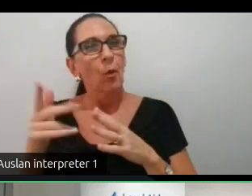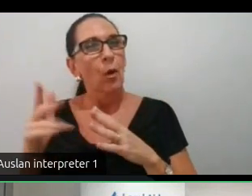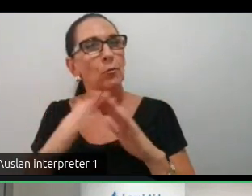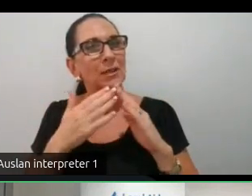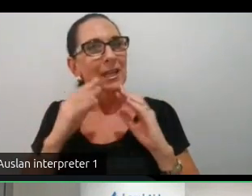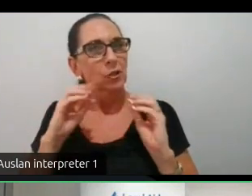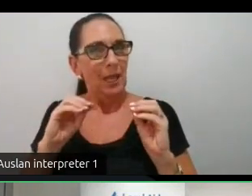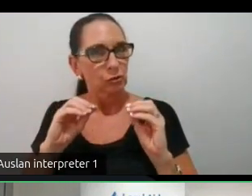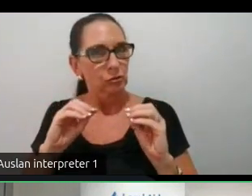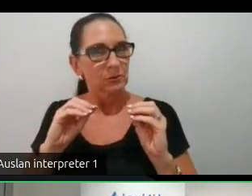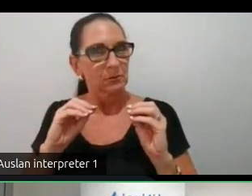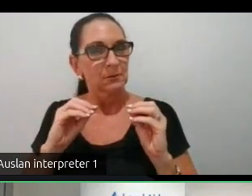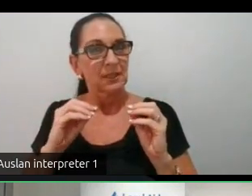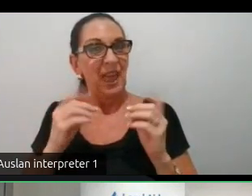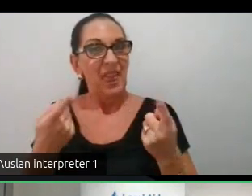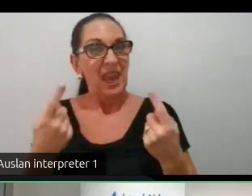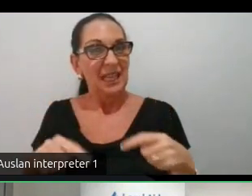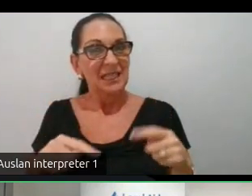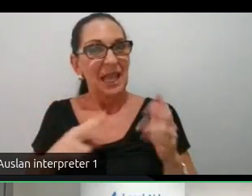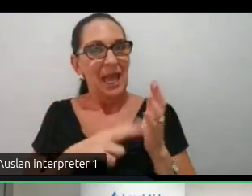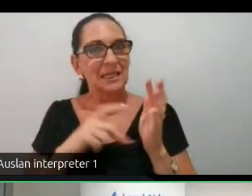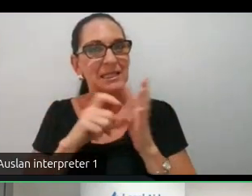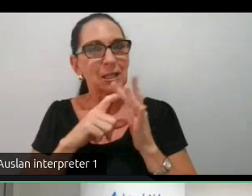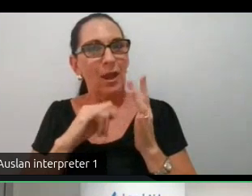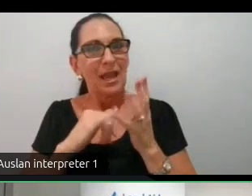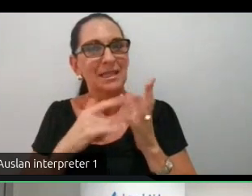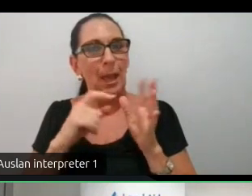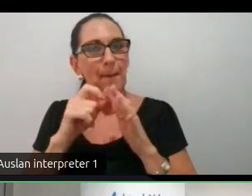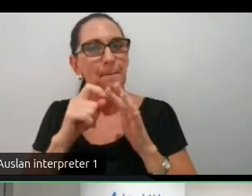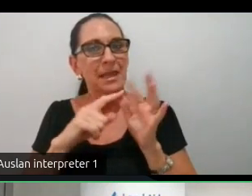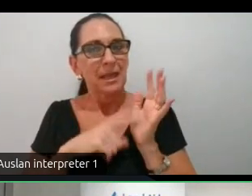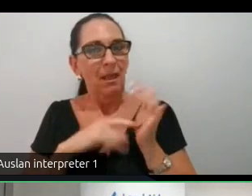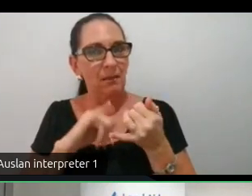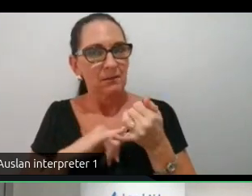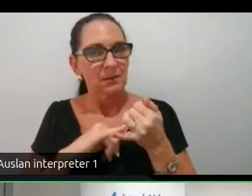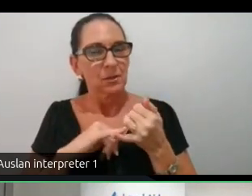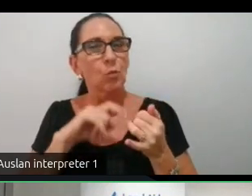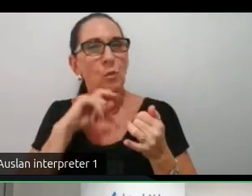education program. Next month's webinars will be looking at NDIS appeals and we'll be advertising